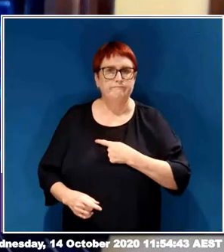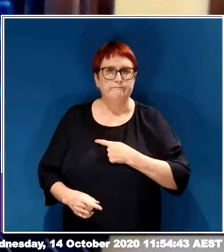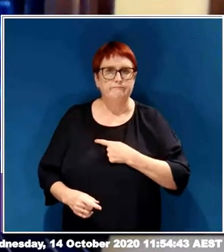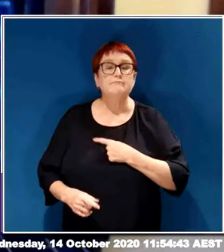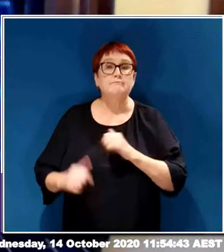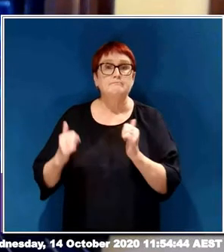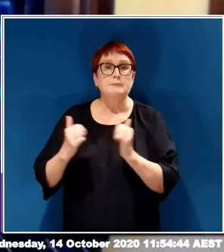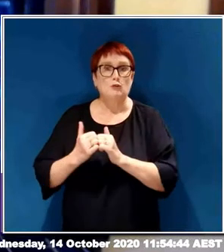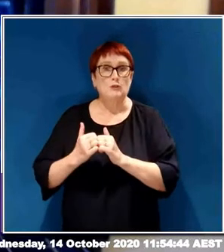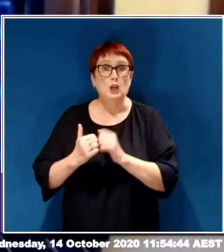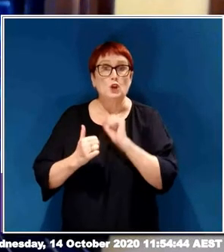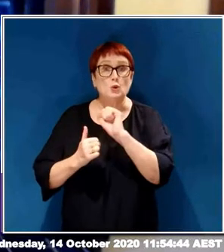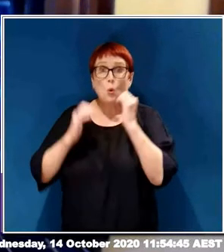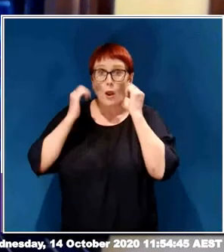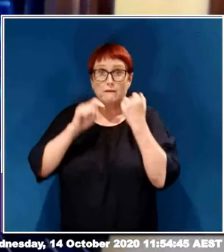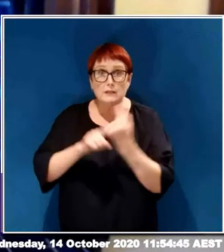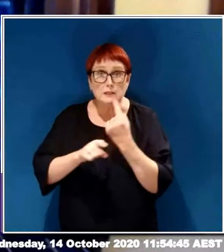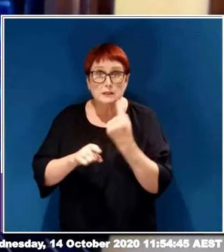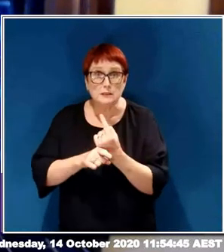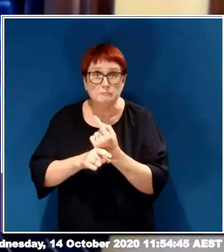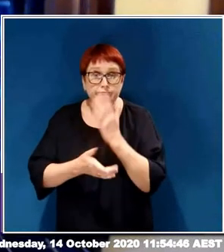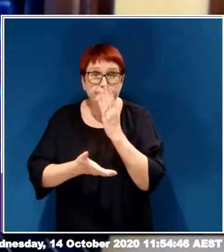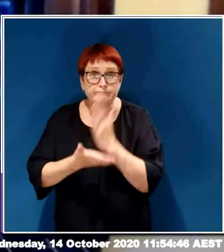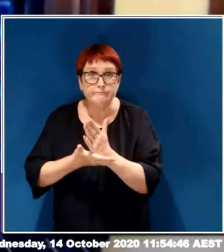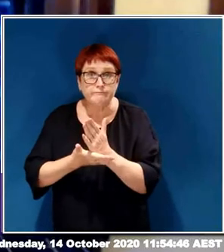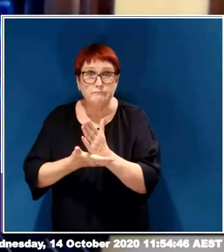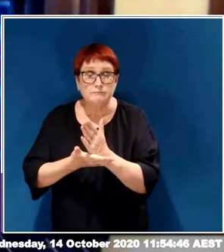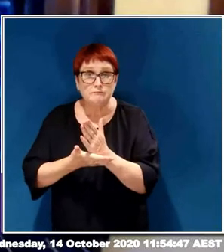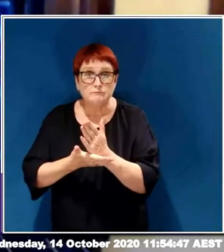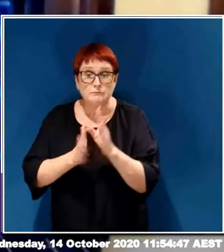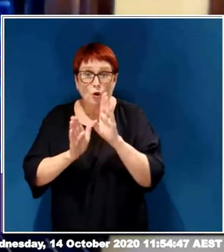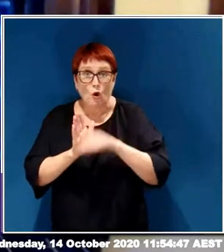the whole truth, and nothing but the truth? I do.